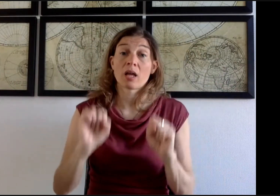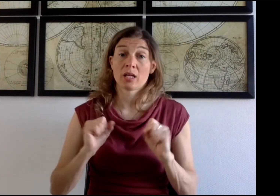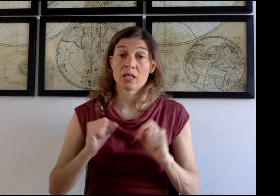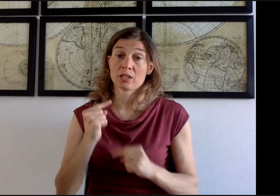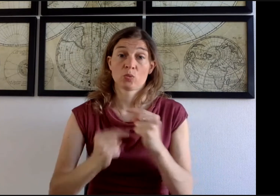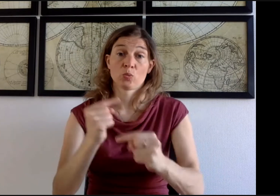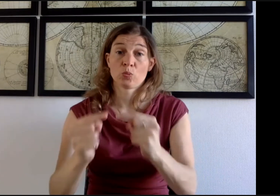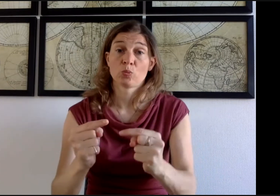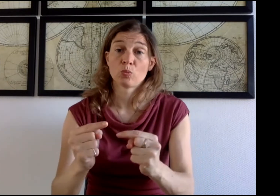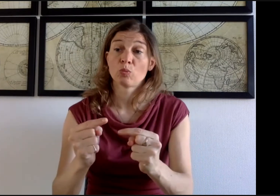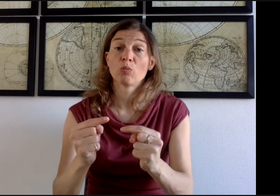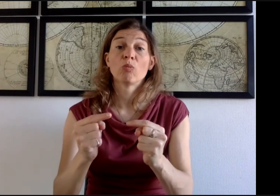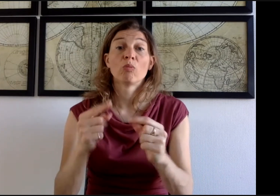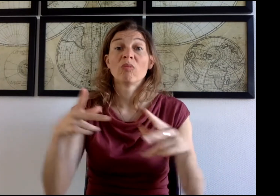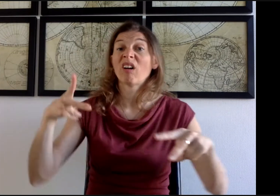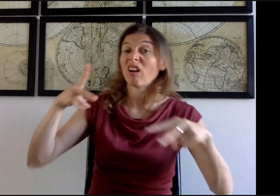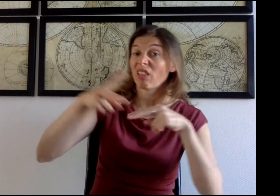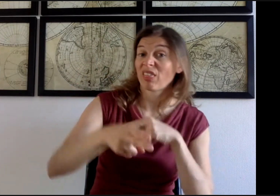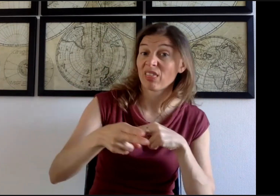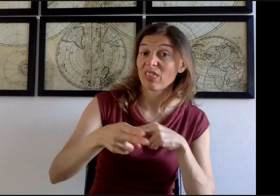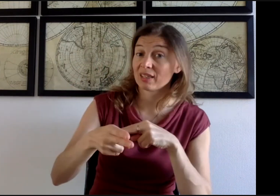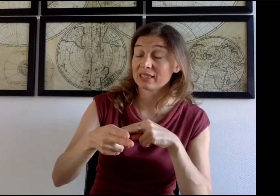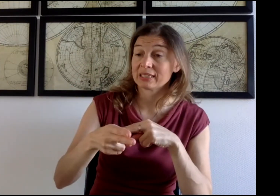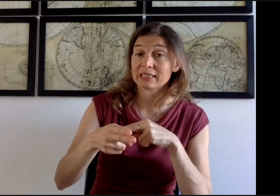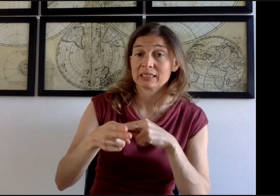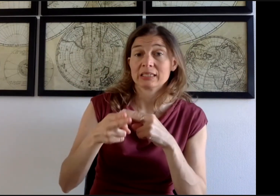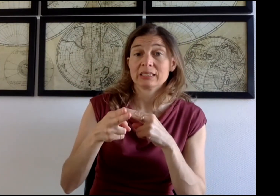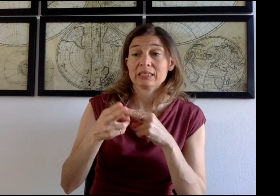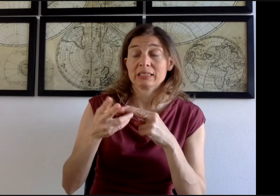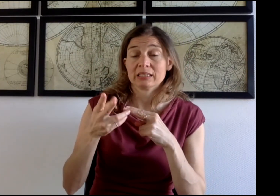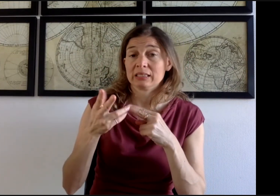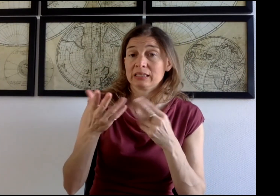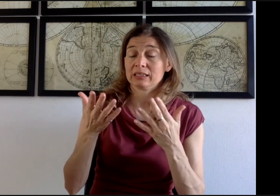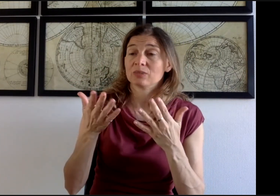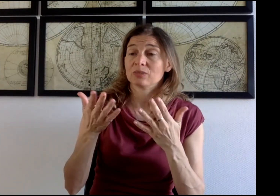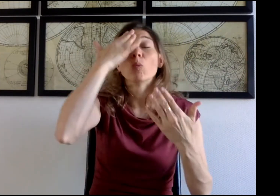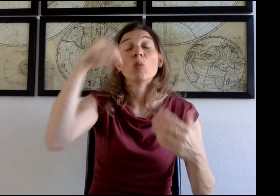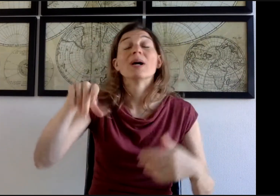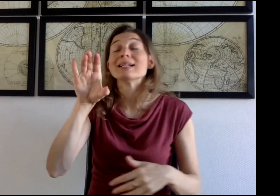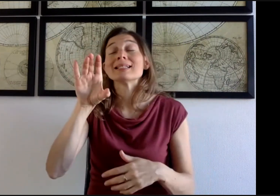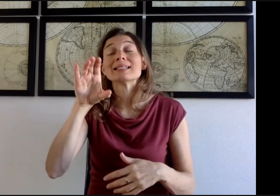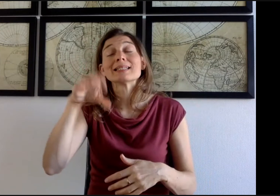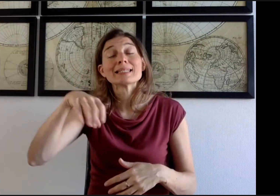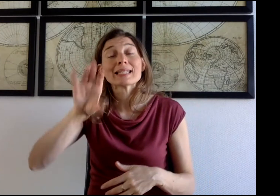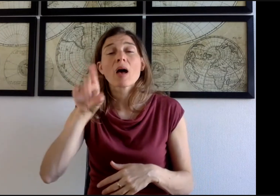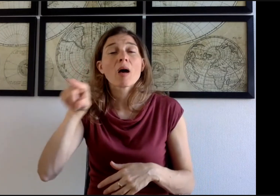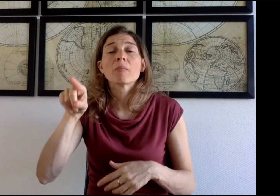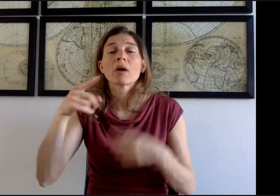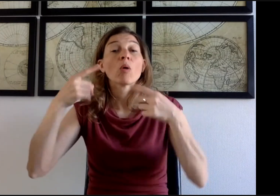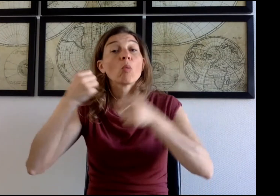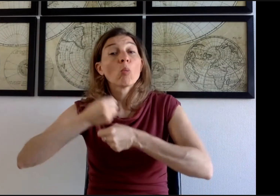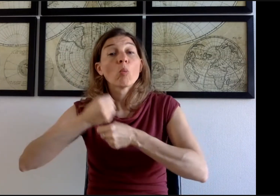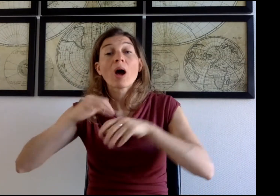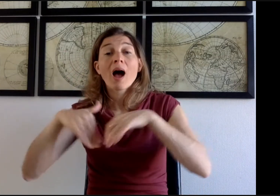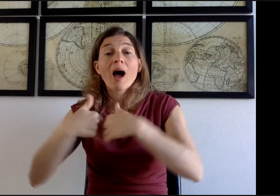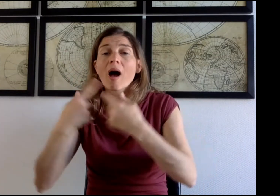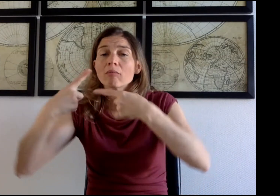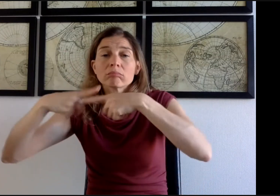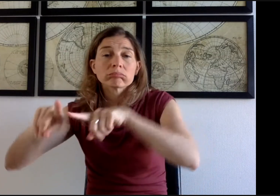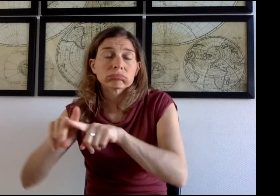we work in different ways with two very important documents.